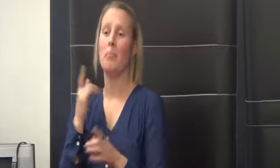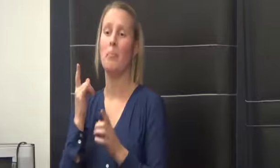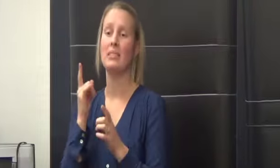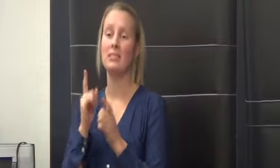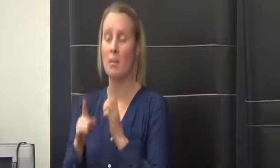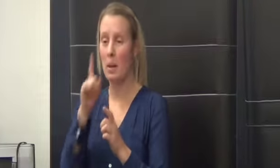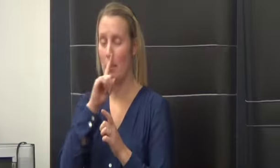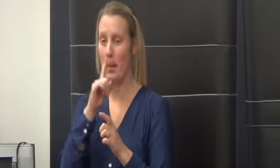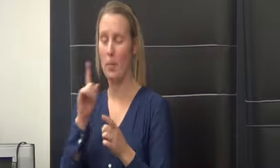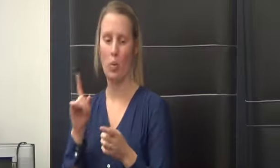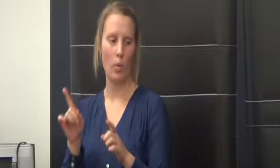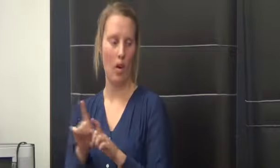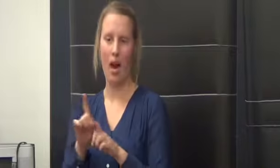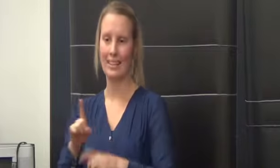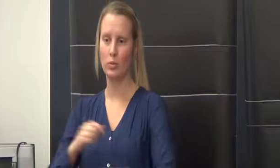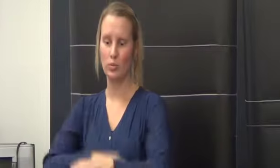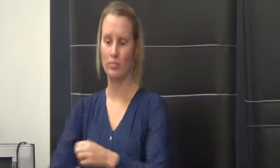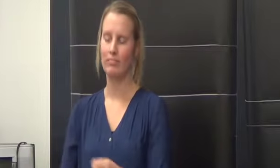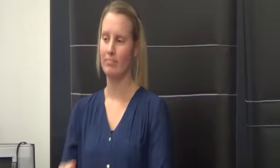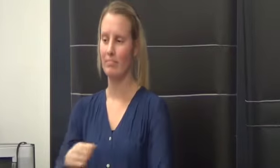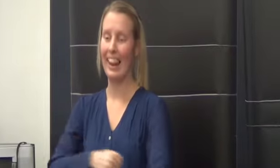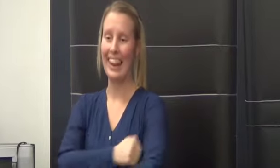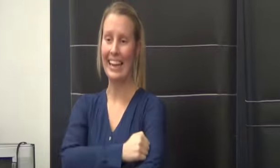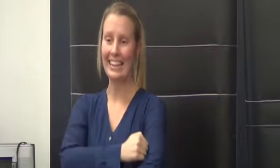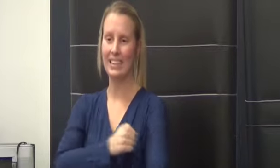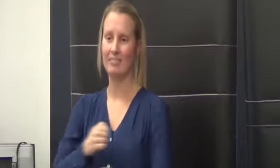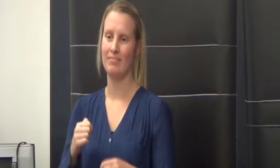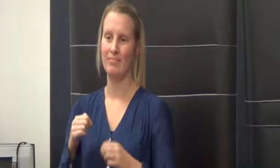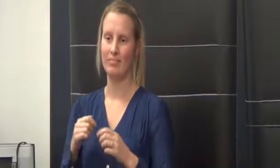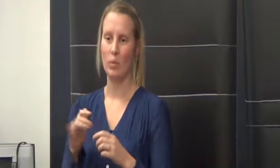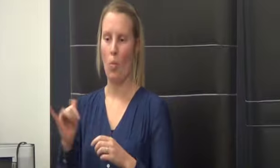put their hand on the shoulder so how you prefer to be guided.